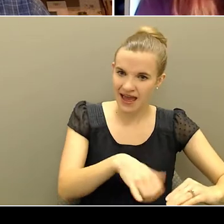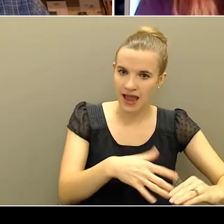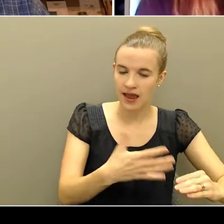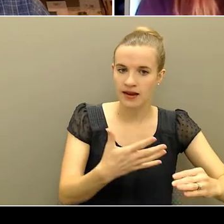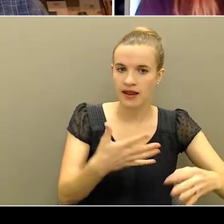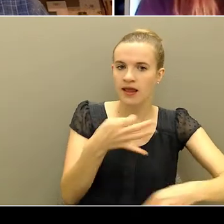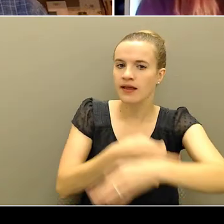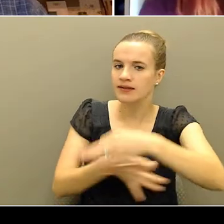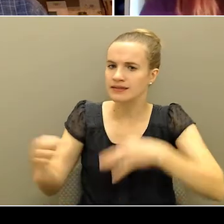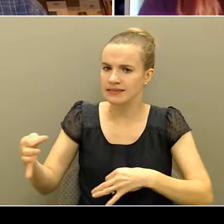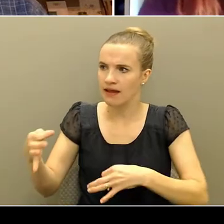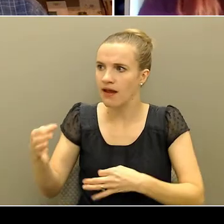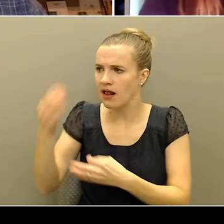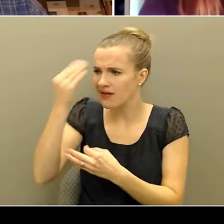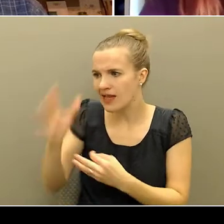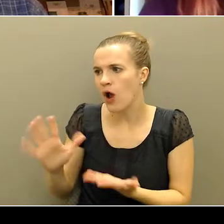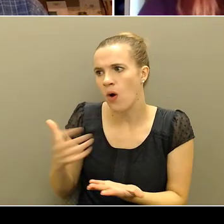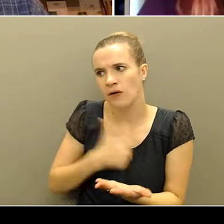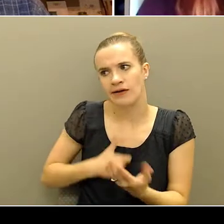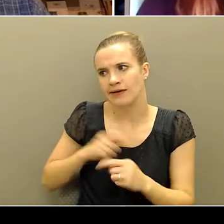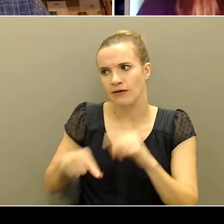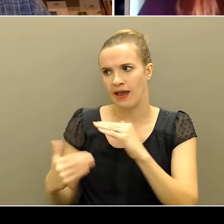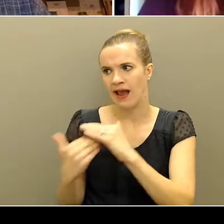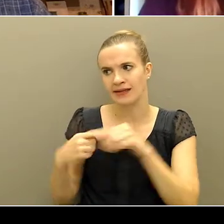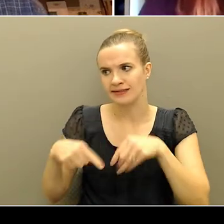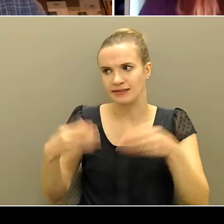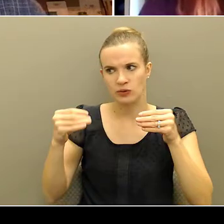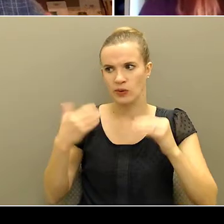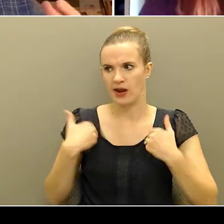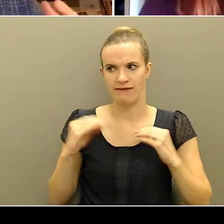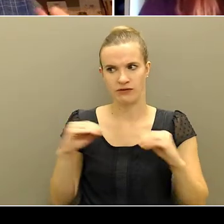Erik: And I like that. I like the idea of inclusiveness. Like you said it's, it